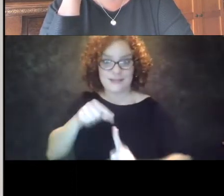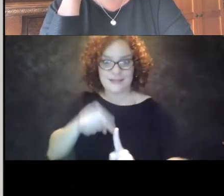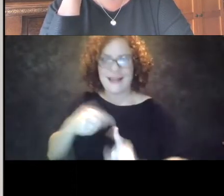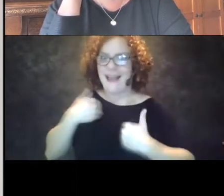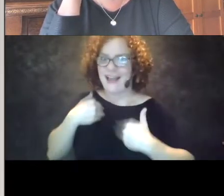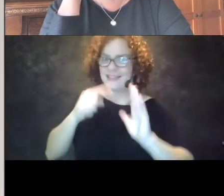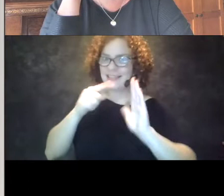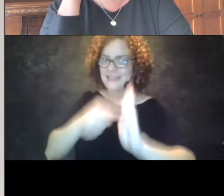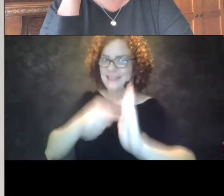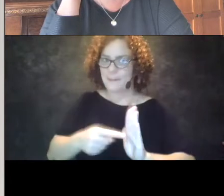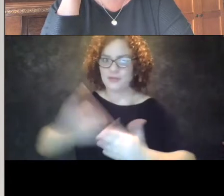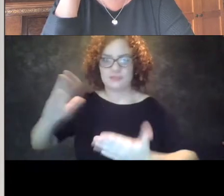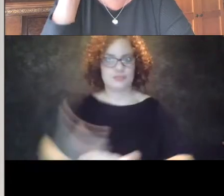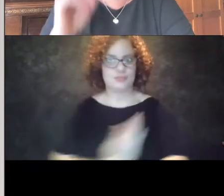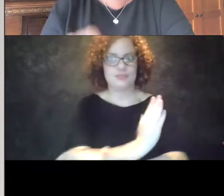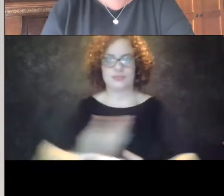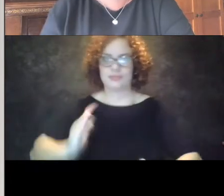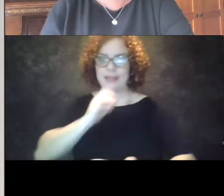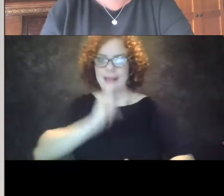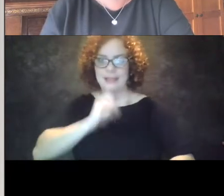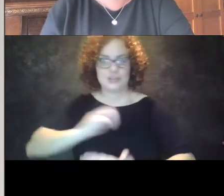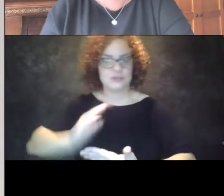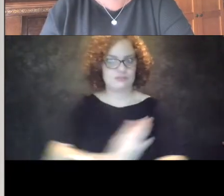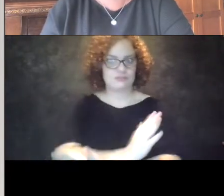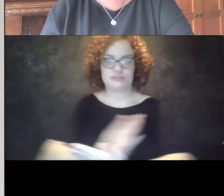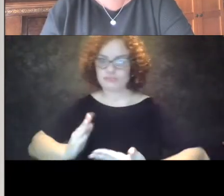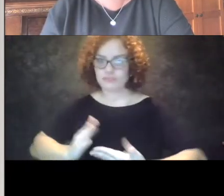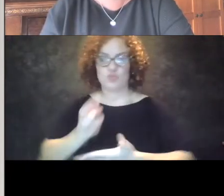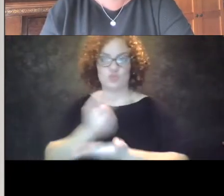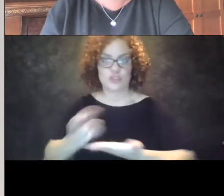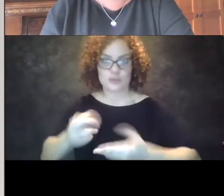at school and in the community. So that'll be one resource you might want to also check out